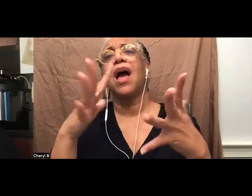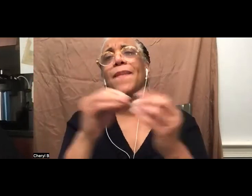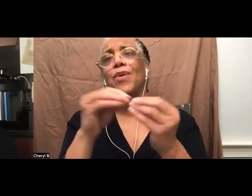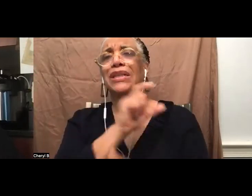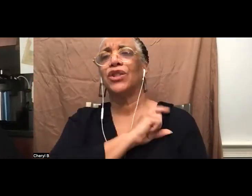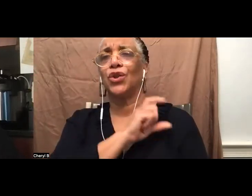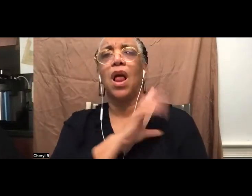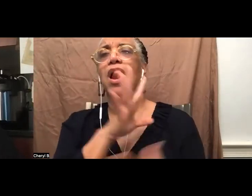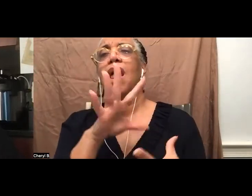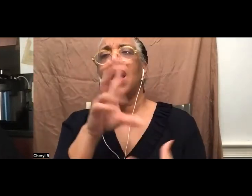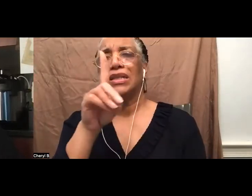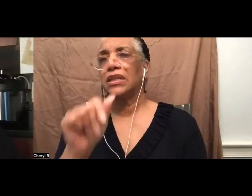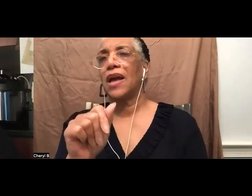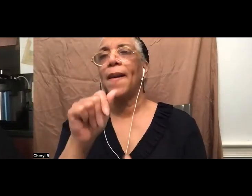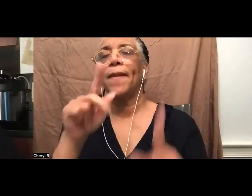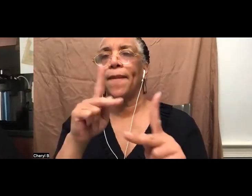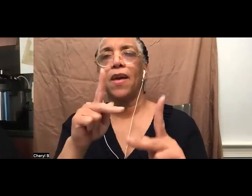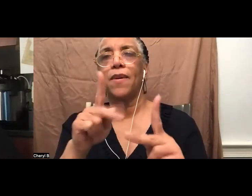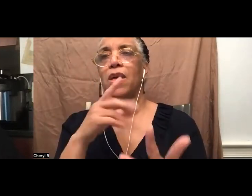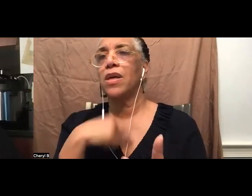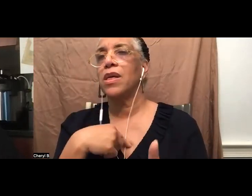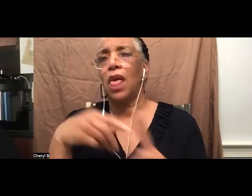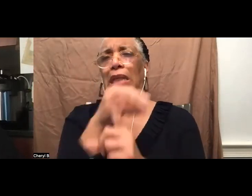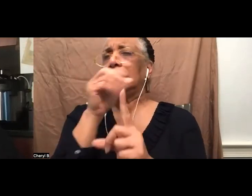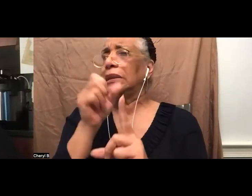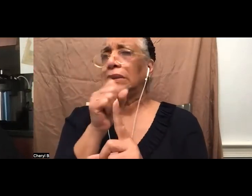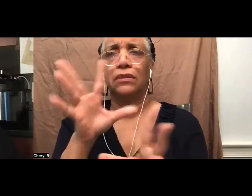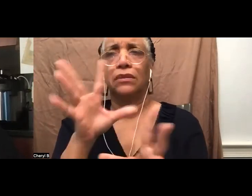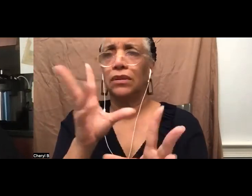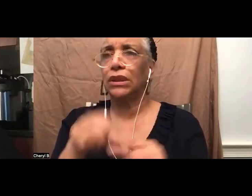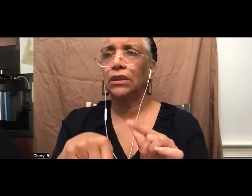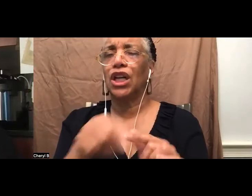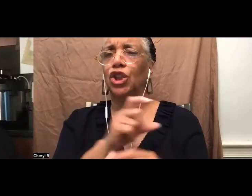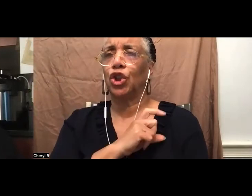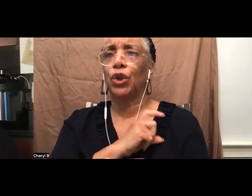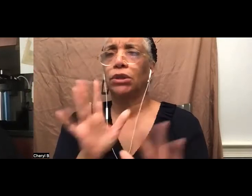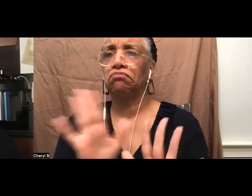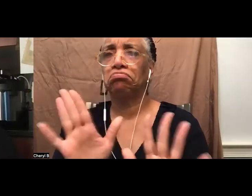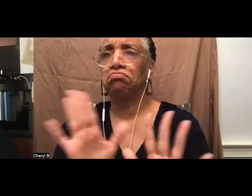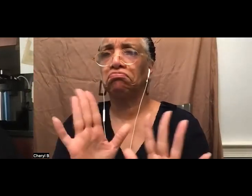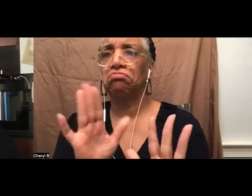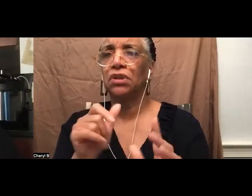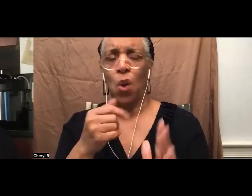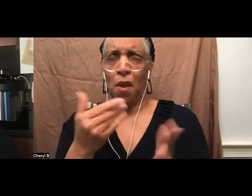denied entrance, they were being harassed by security. Some security was demanding proof of disability